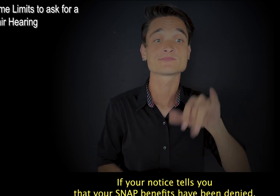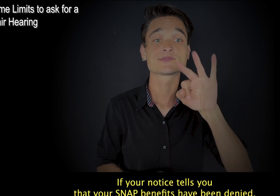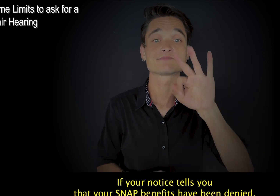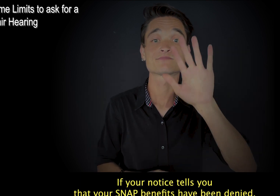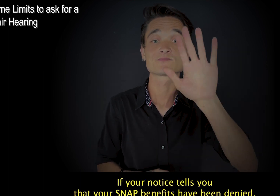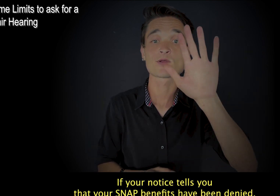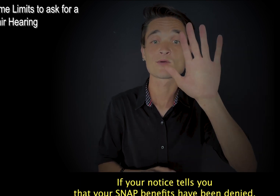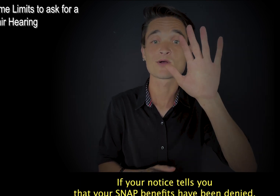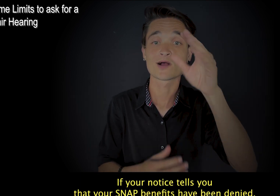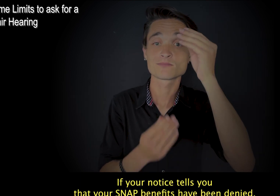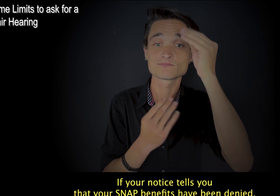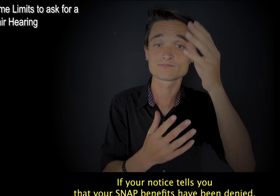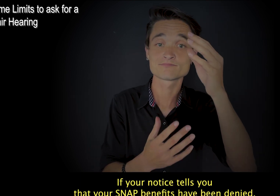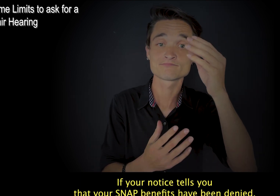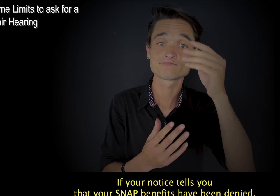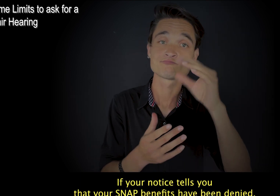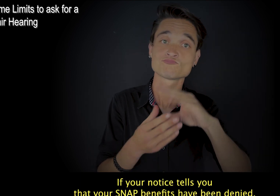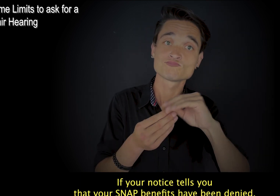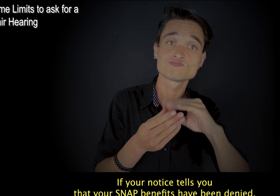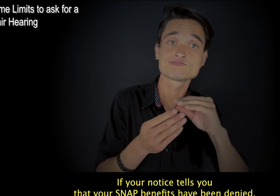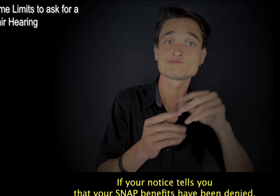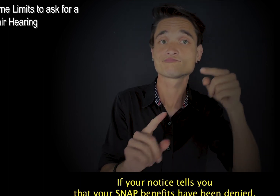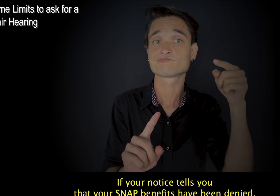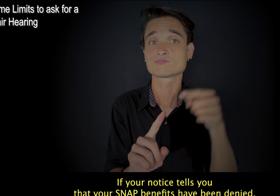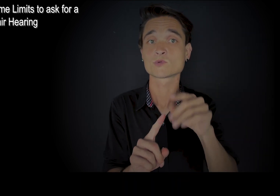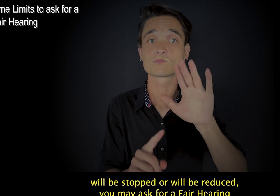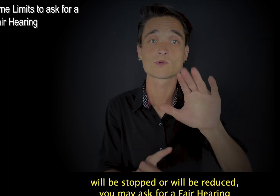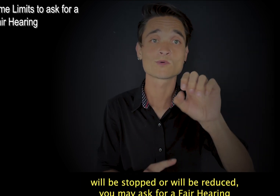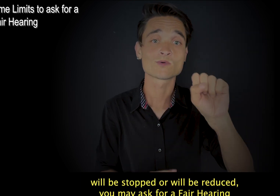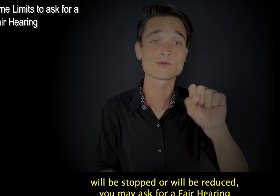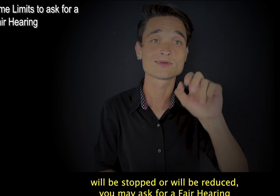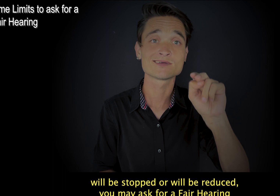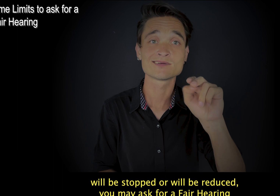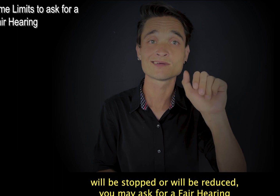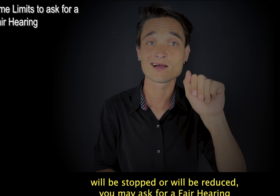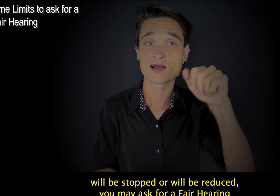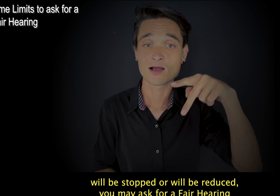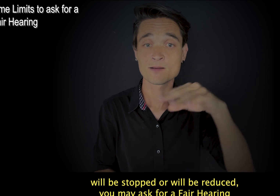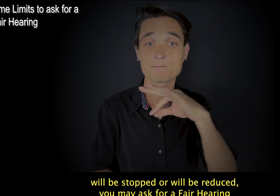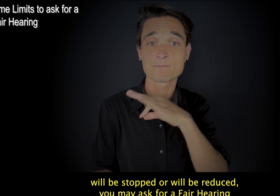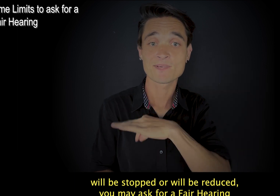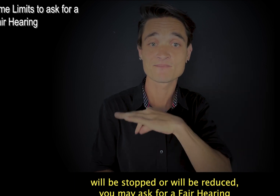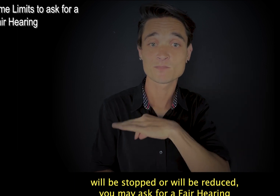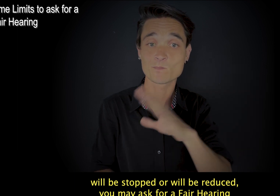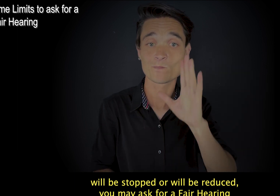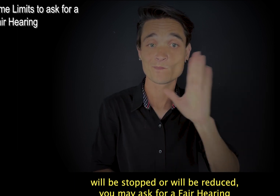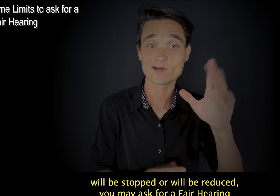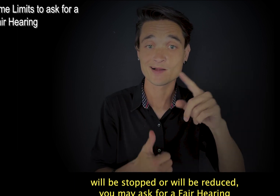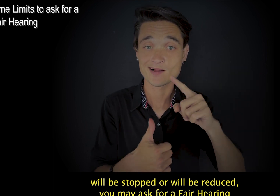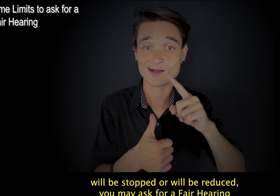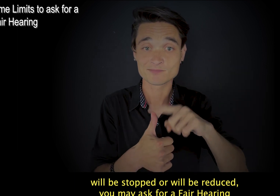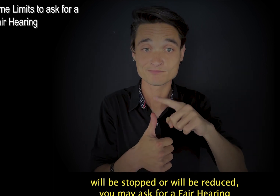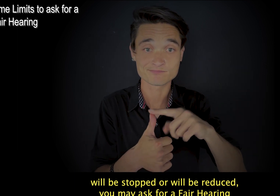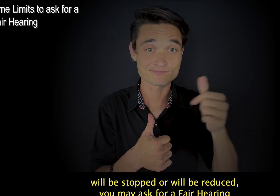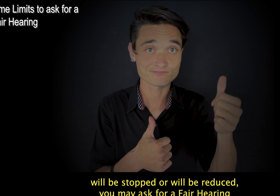If your notice tells you that your SNAP benefits have been denied, will be stopped or will be reduced, you may ask for a Fair Hearing